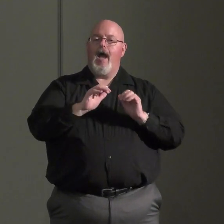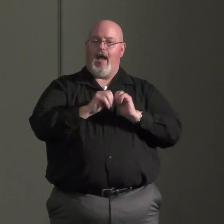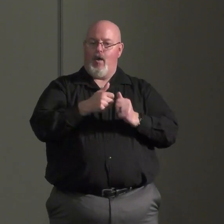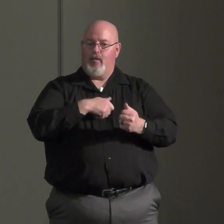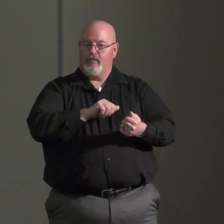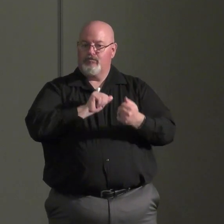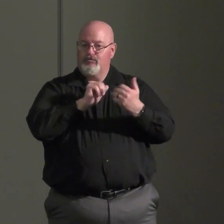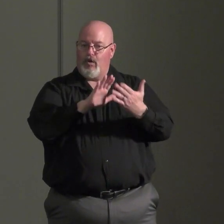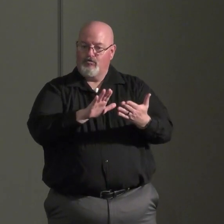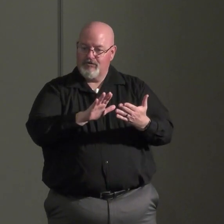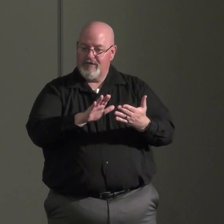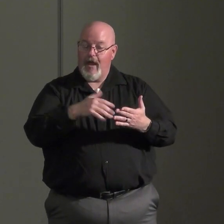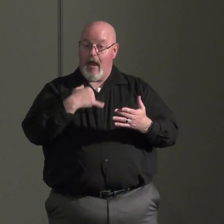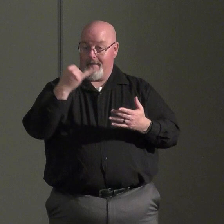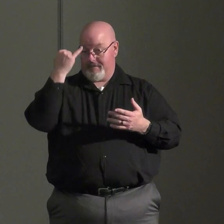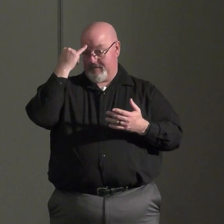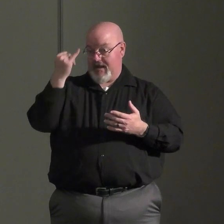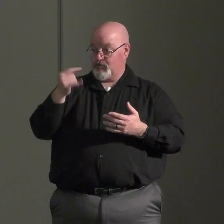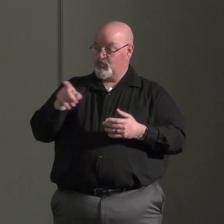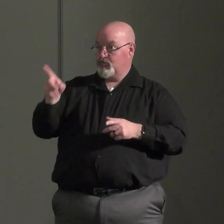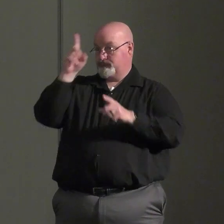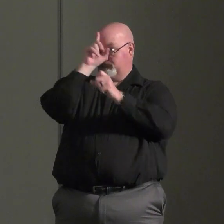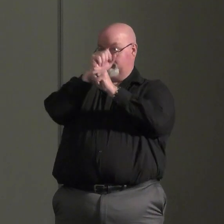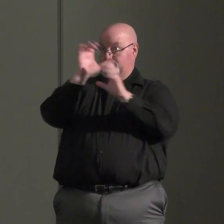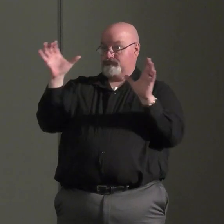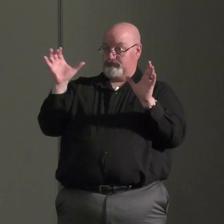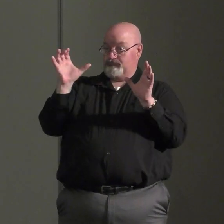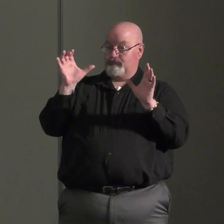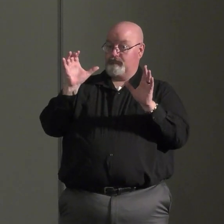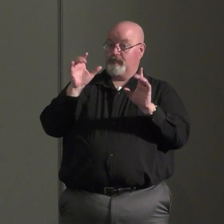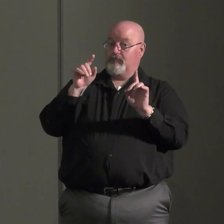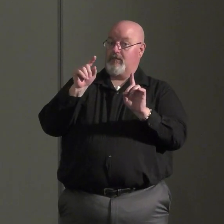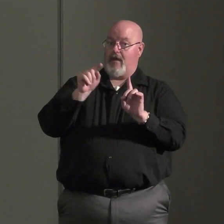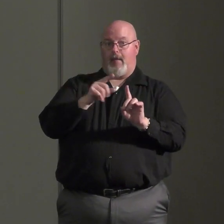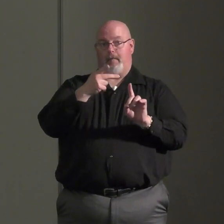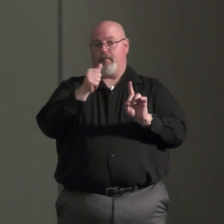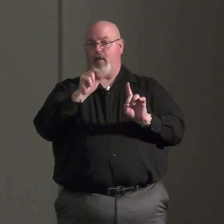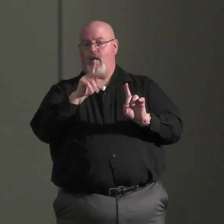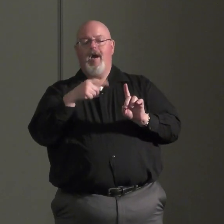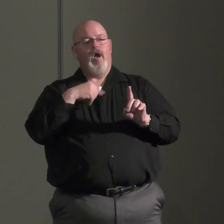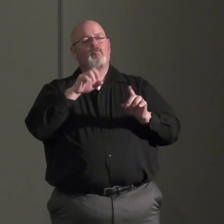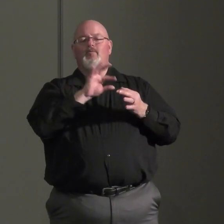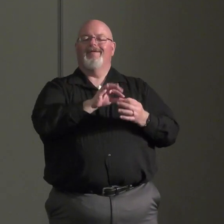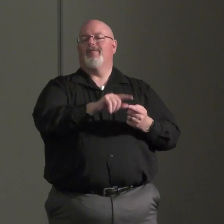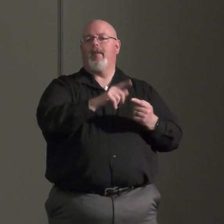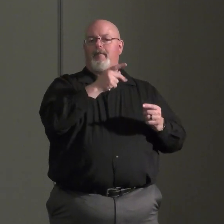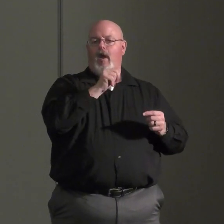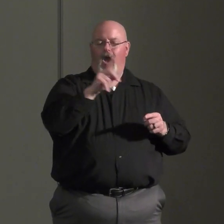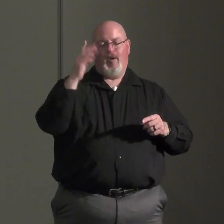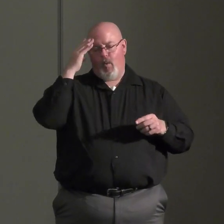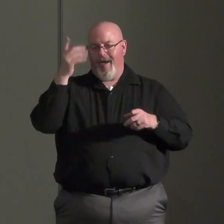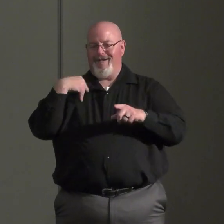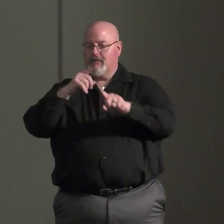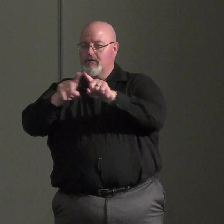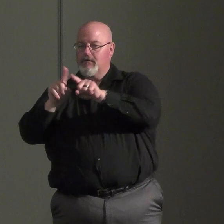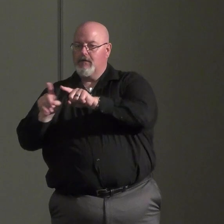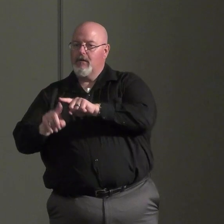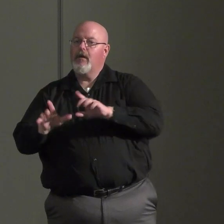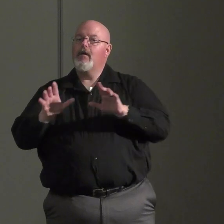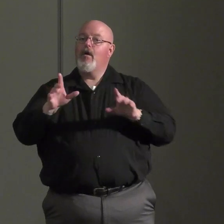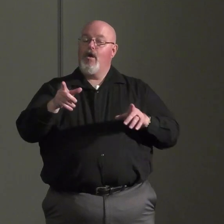it. I imagine you envision the parks I refer to the parks I know you do more. You look at